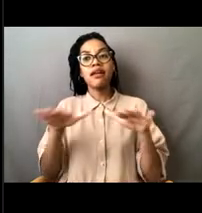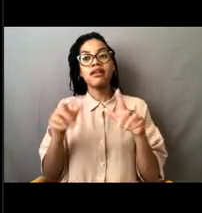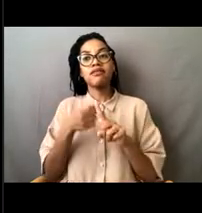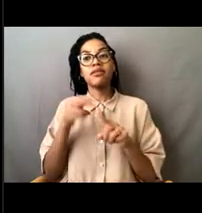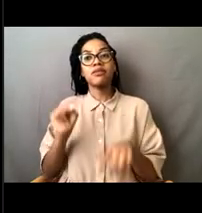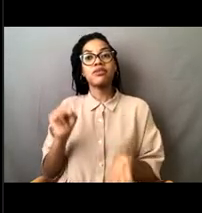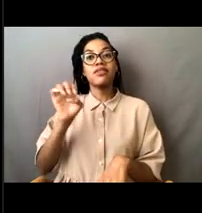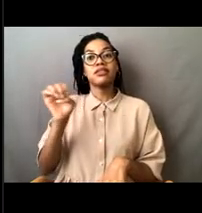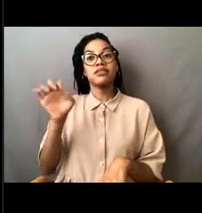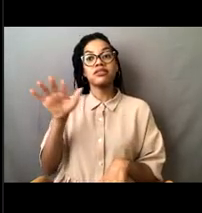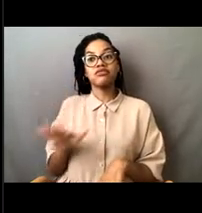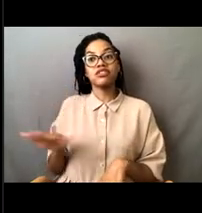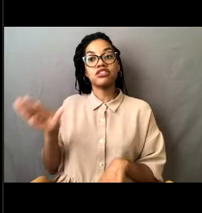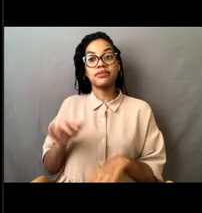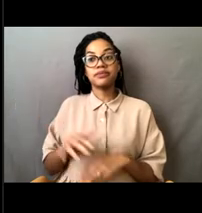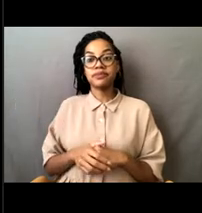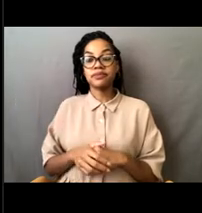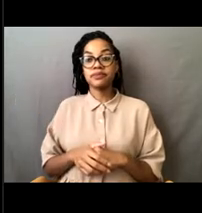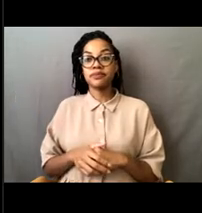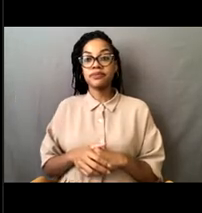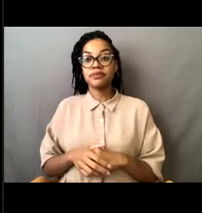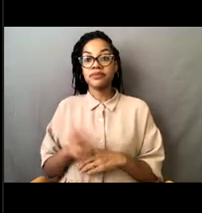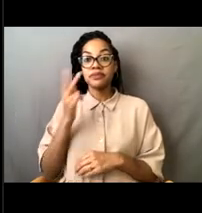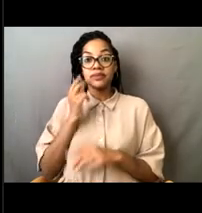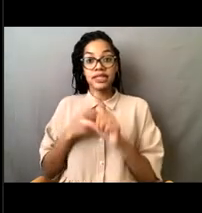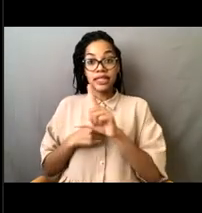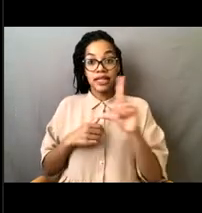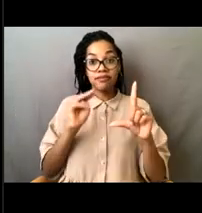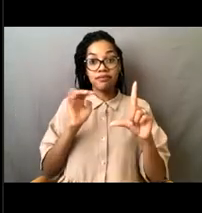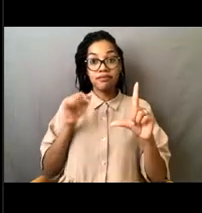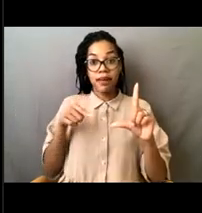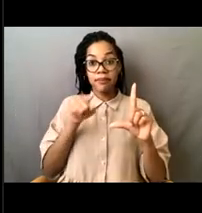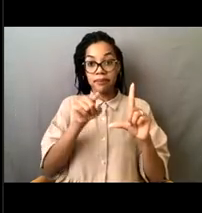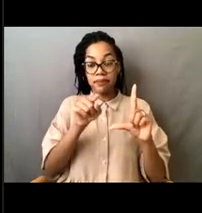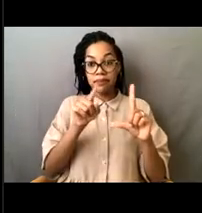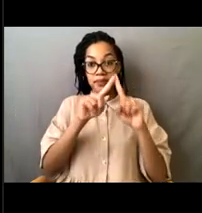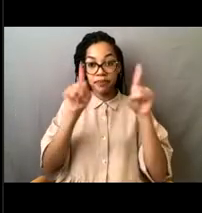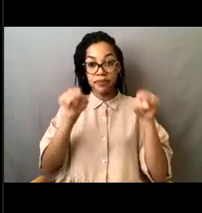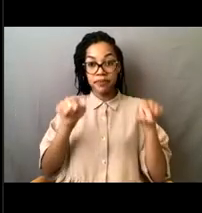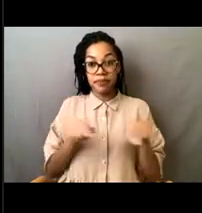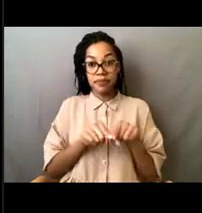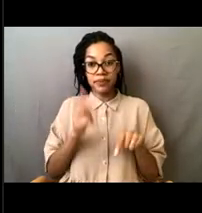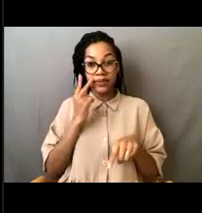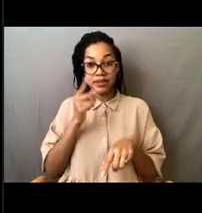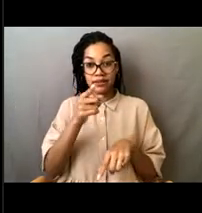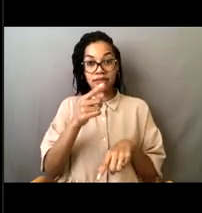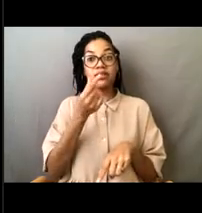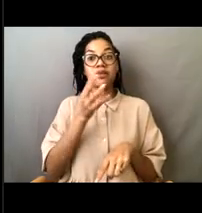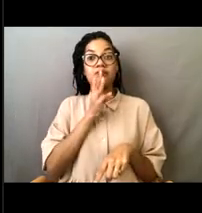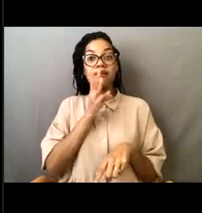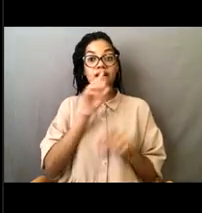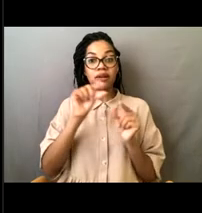So if you look on the left at that map there, you got that sliver of water going down the center, that is Lake Champlain,